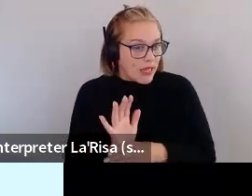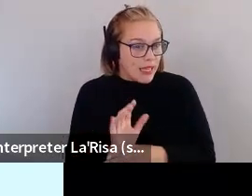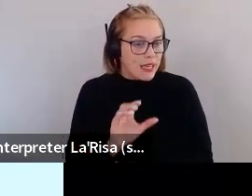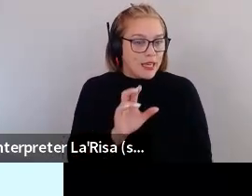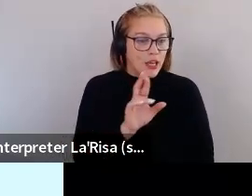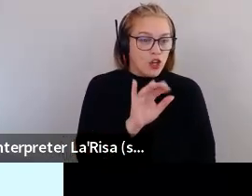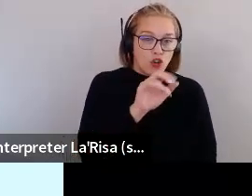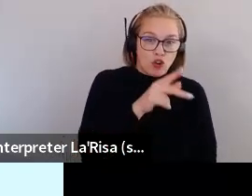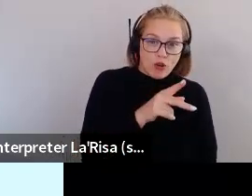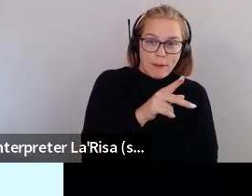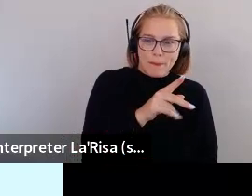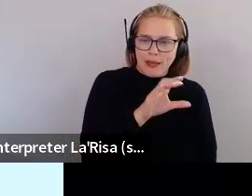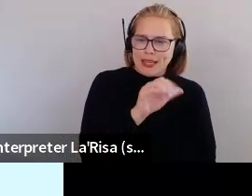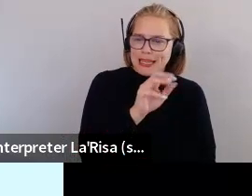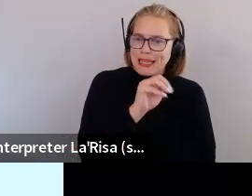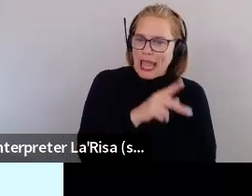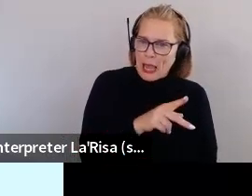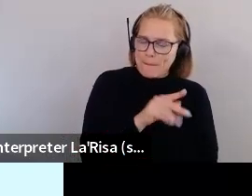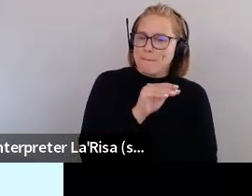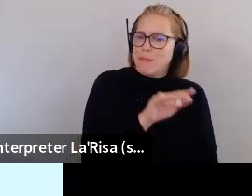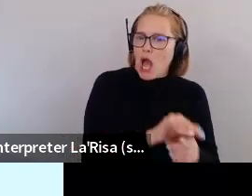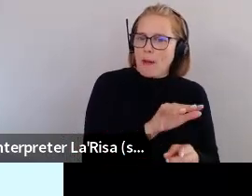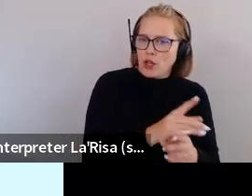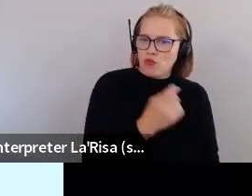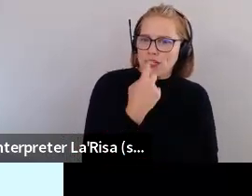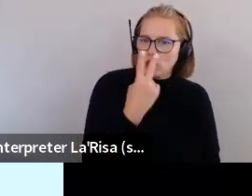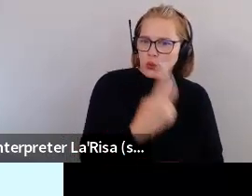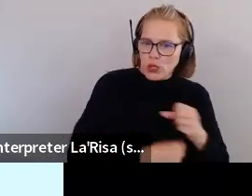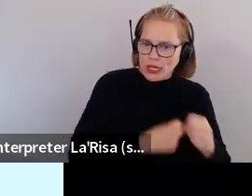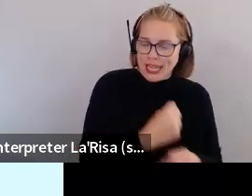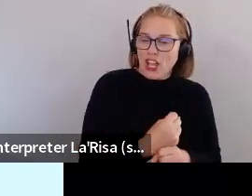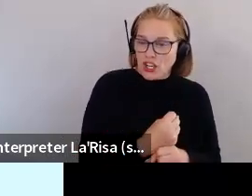away. Many of you may have heard her name before. Some of you may have